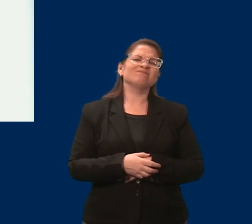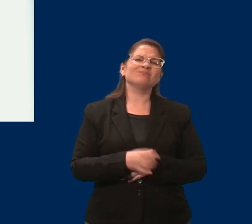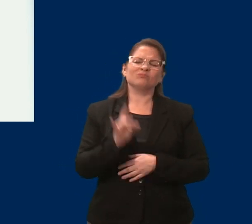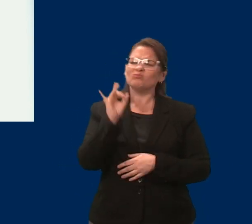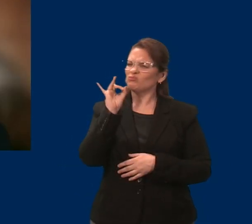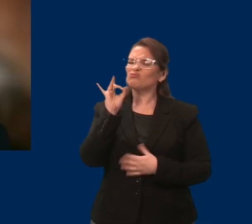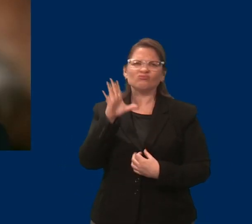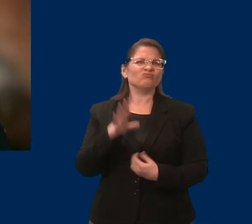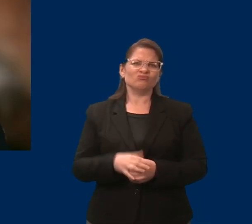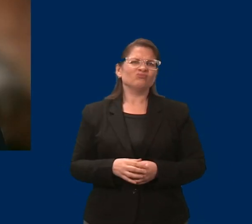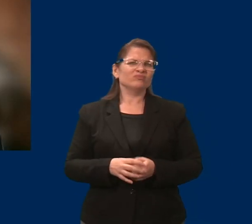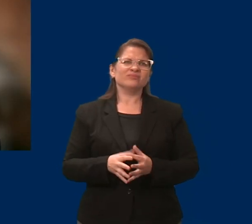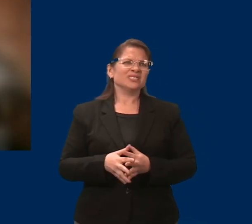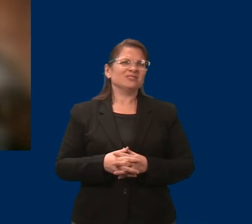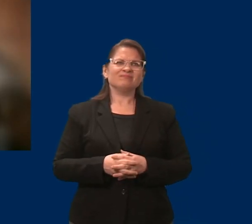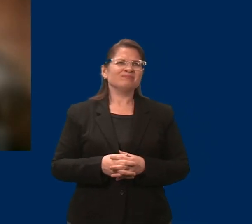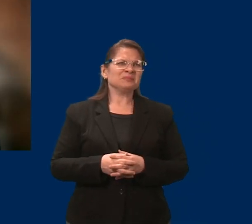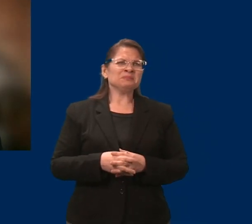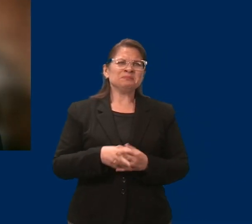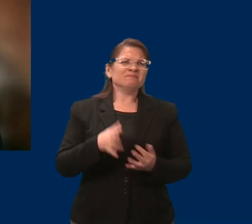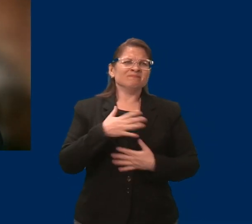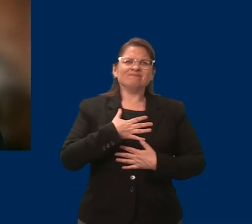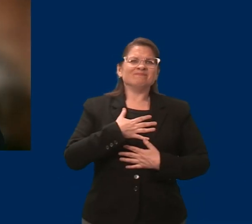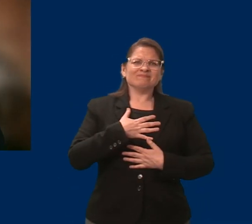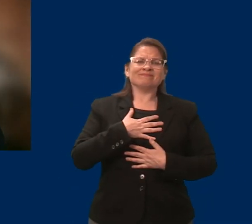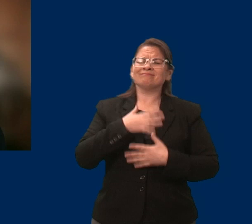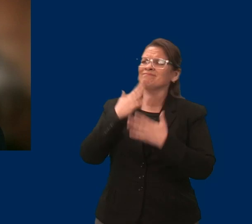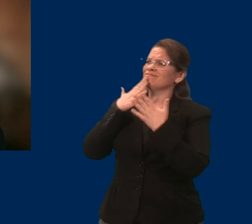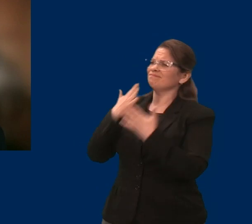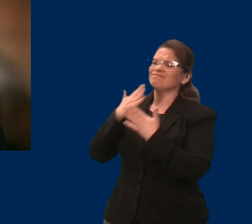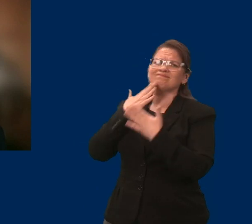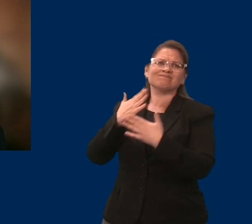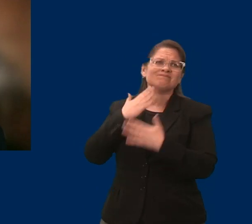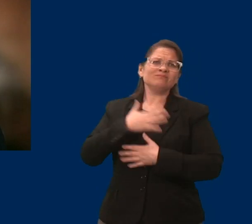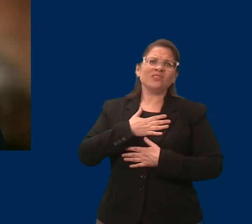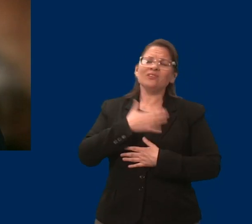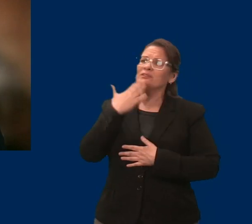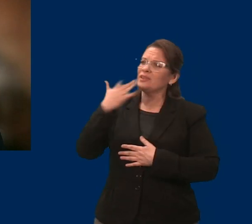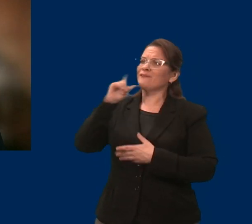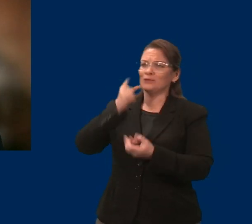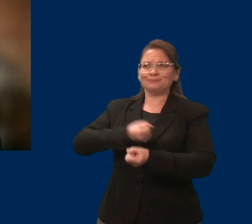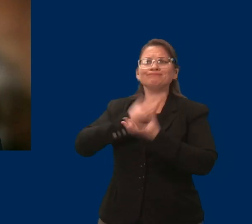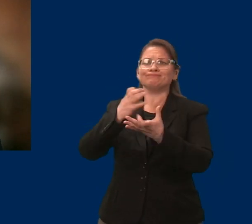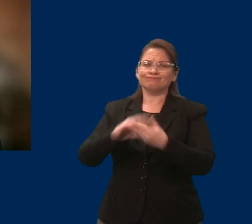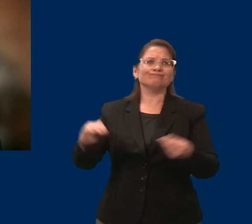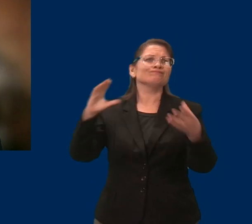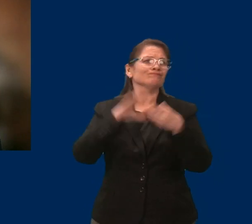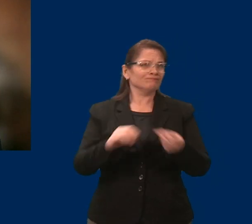(Erica) Wow, that is such a good, you know, thought, that it's not just for the family.